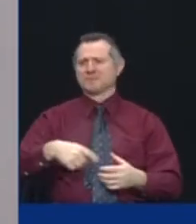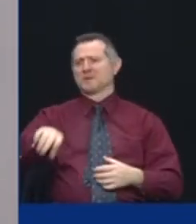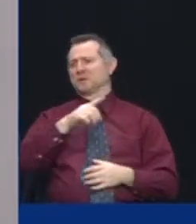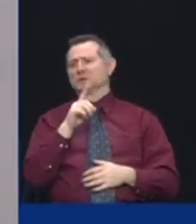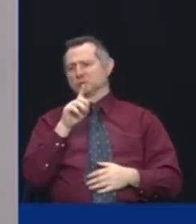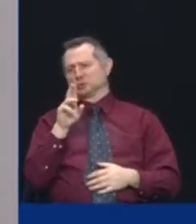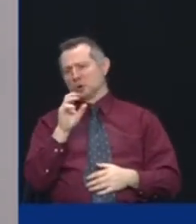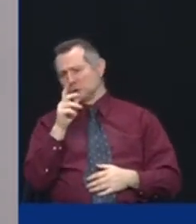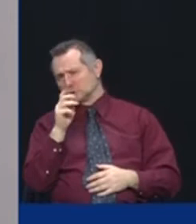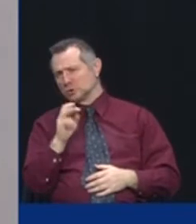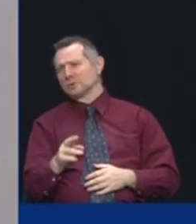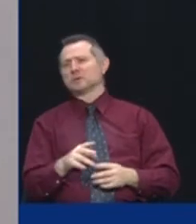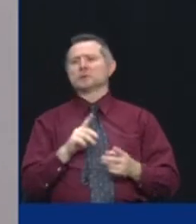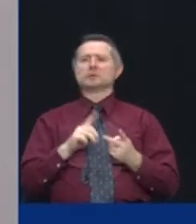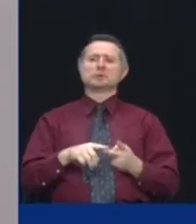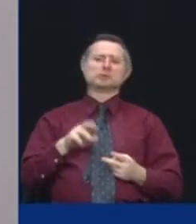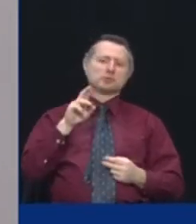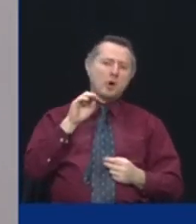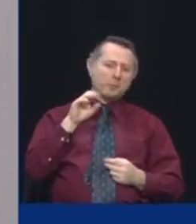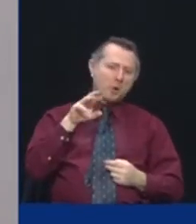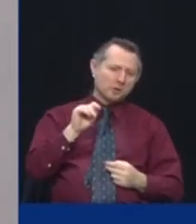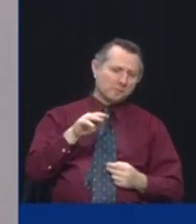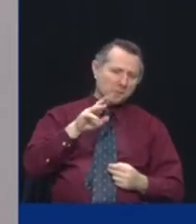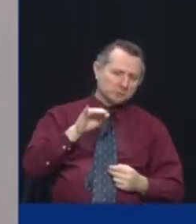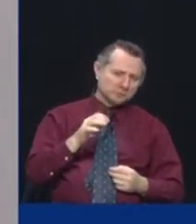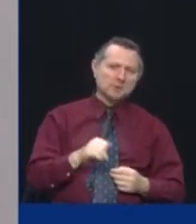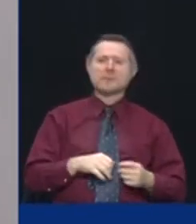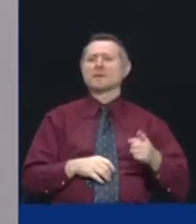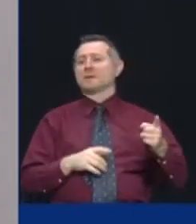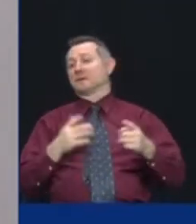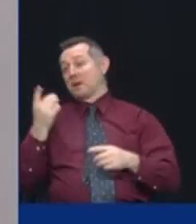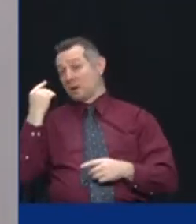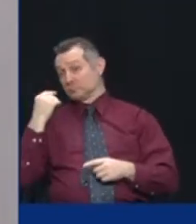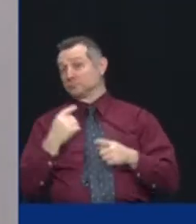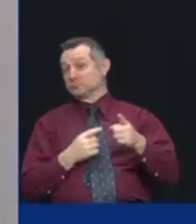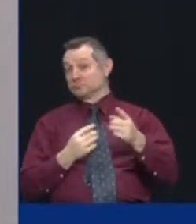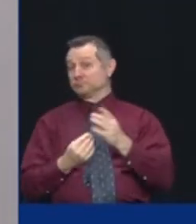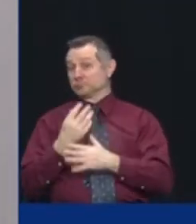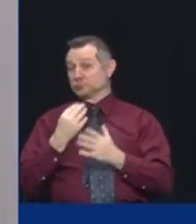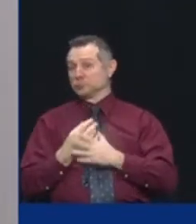AND I WANT TO THANK YOU VERY MUCH AND YOUR TEAM, DR. ZUCKER